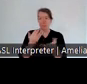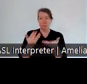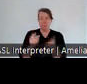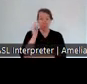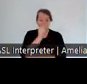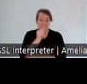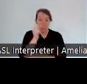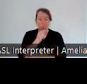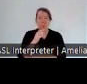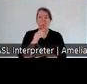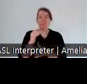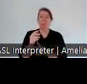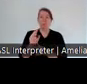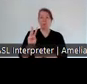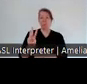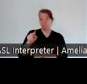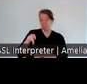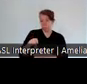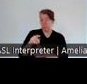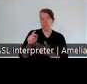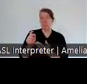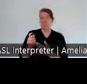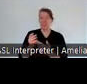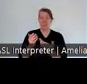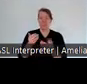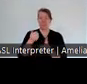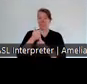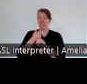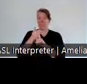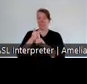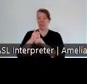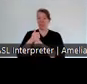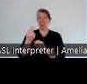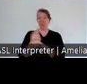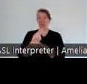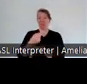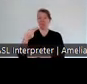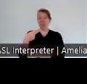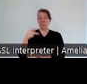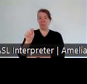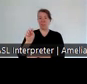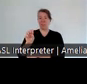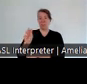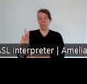They might be making their own website from scratch, which with HTML and CSS, they might be using XML